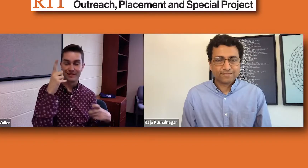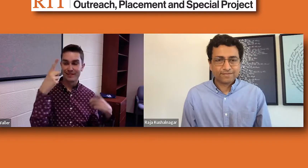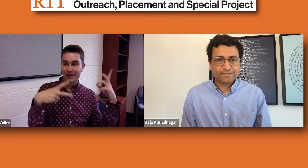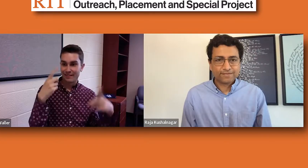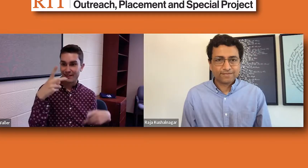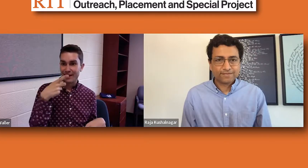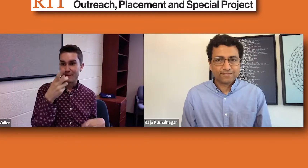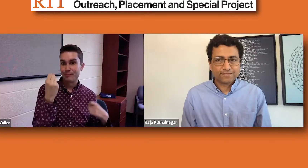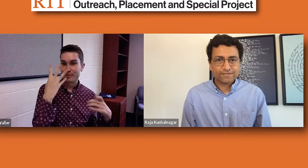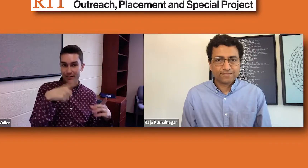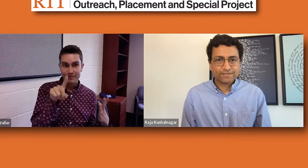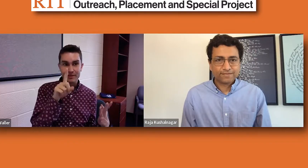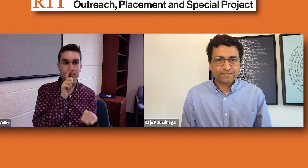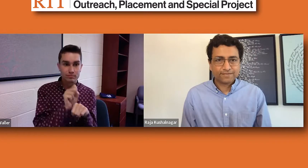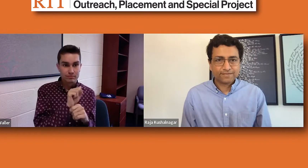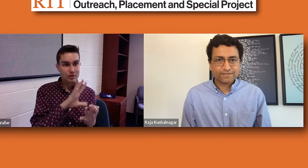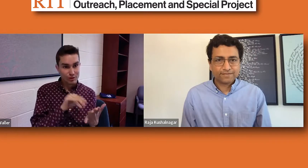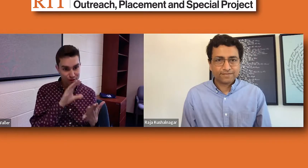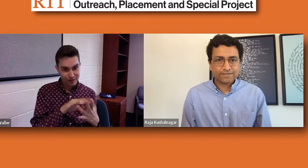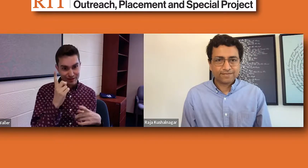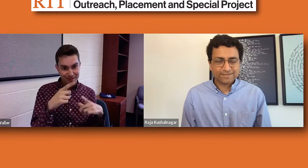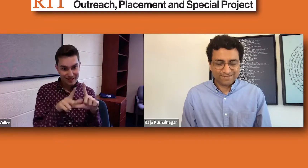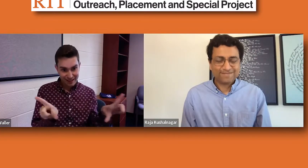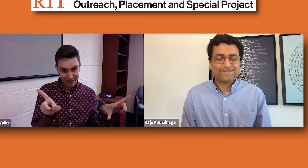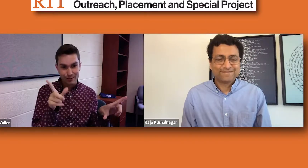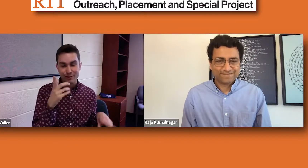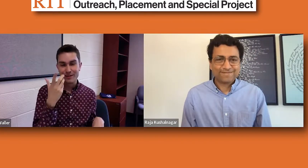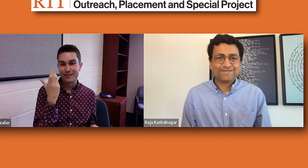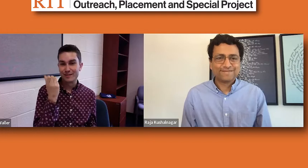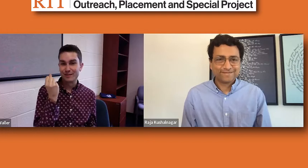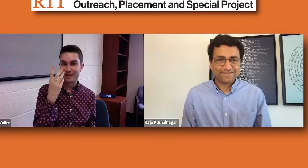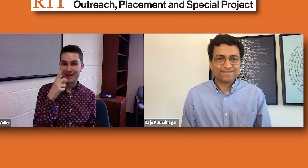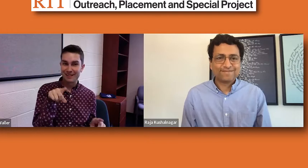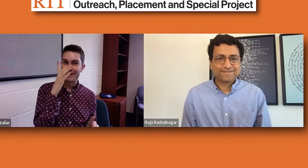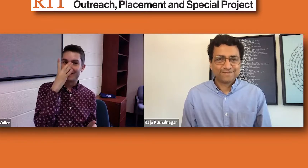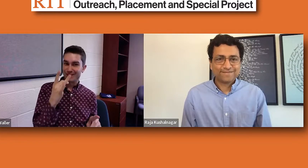There are so many people who are Deaf and I think having that, you know, half and half made it great.